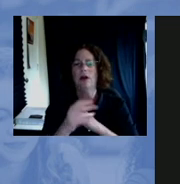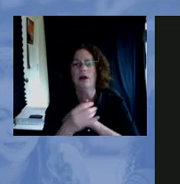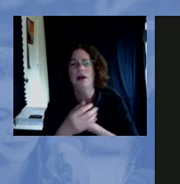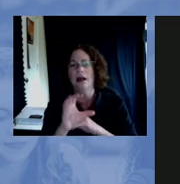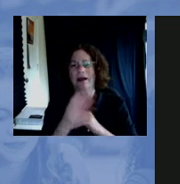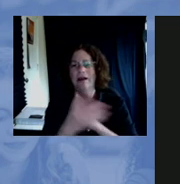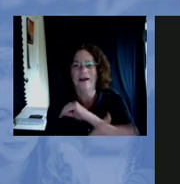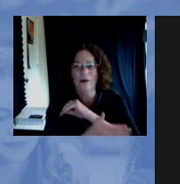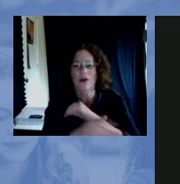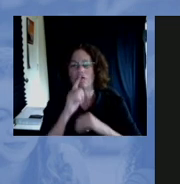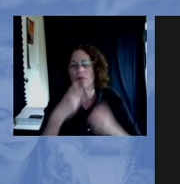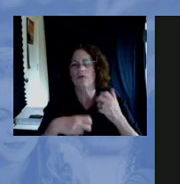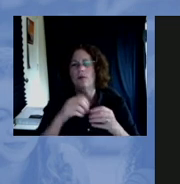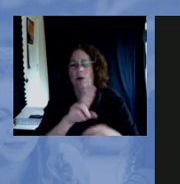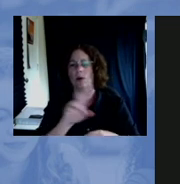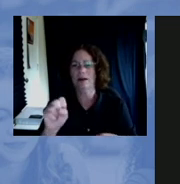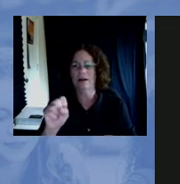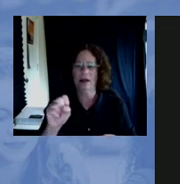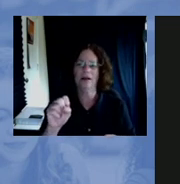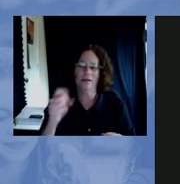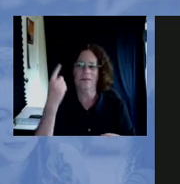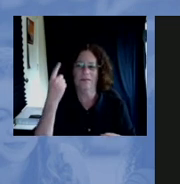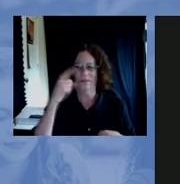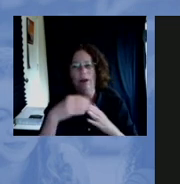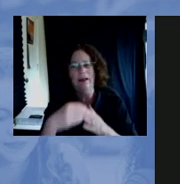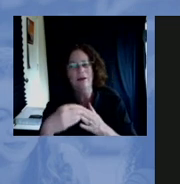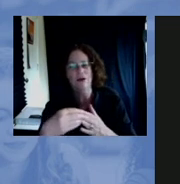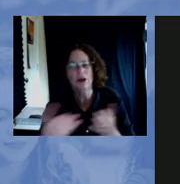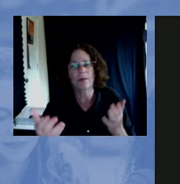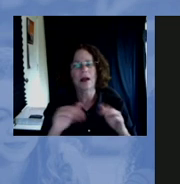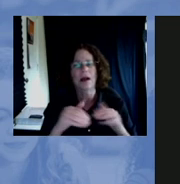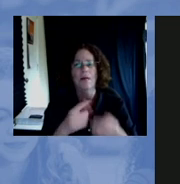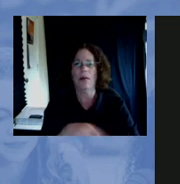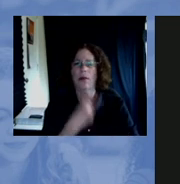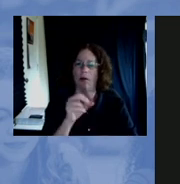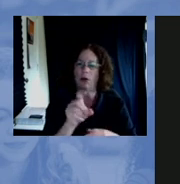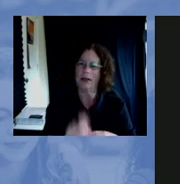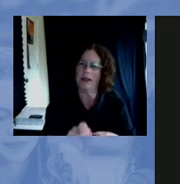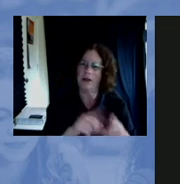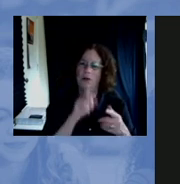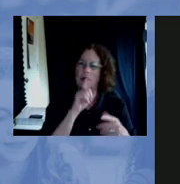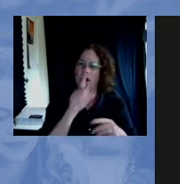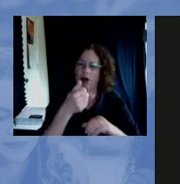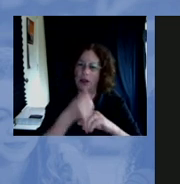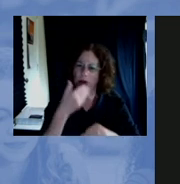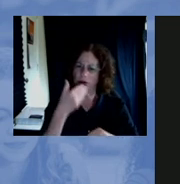AMERICA THAT'S BREWING AS FAR AS LEADERSHIP IS CONCERNED. SO HOW LONG DO YOU NEED TO ACTUALLY IMPLEMENT A GOOD PRACTICES WE'VE BEEN DISCUSSING? YOU